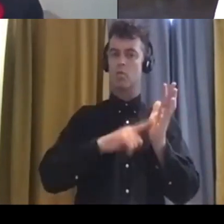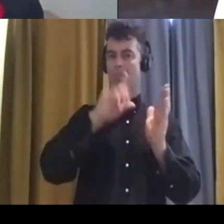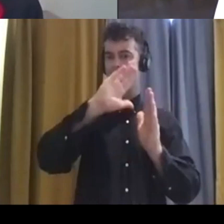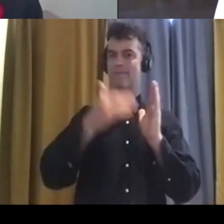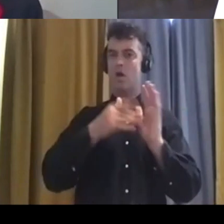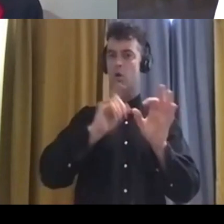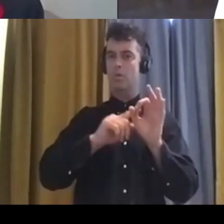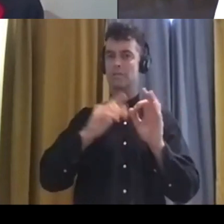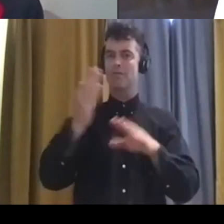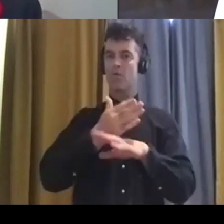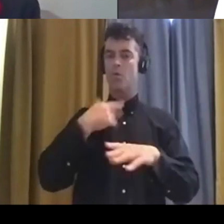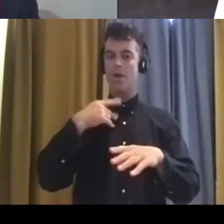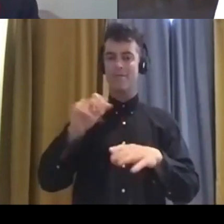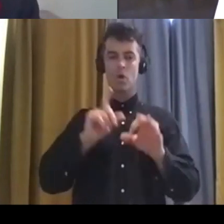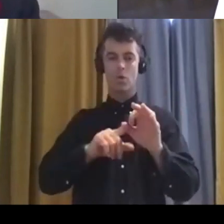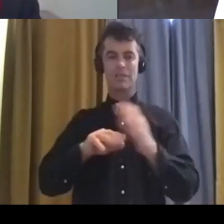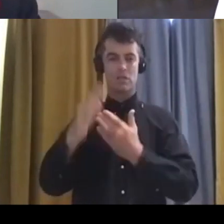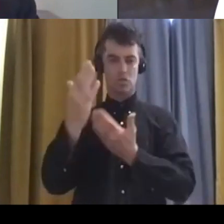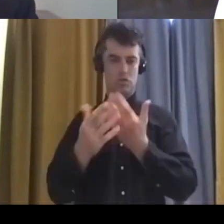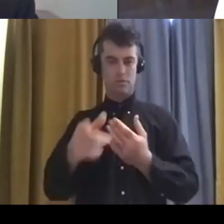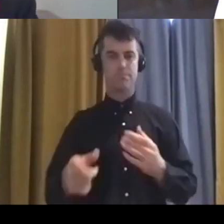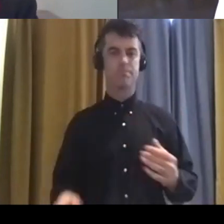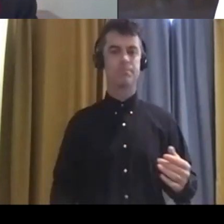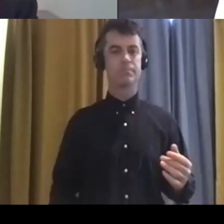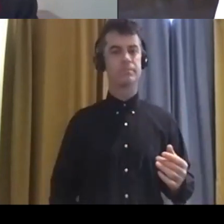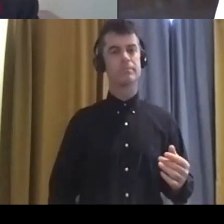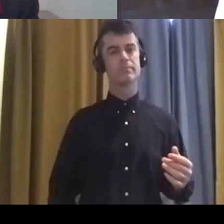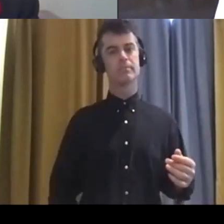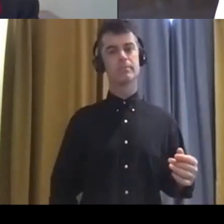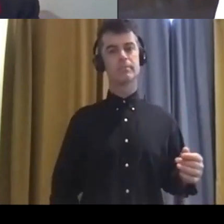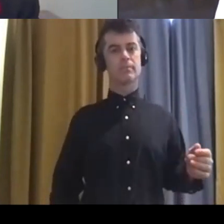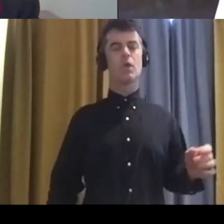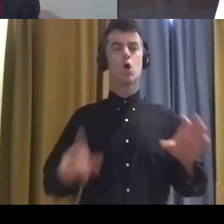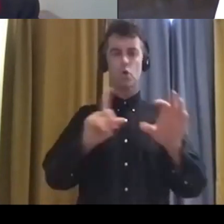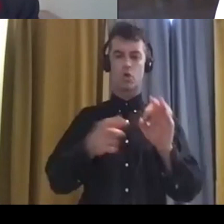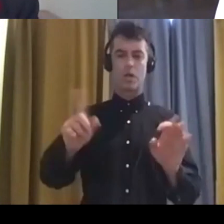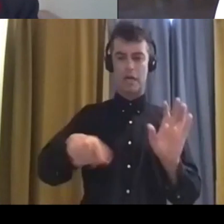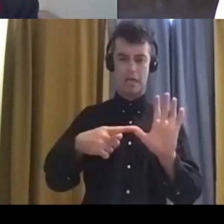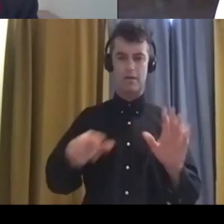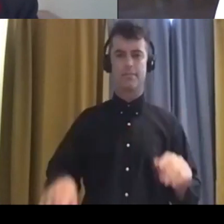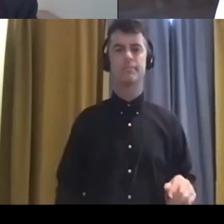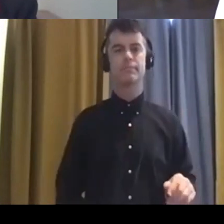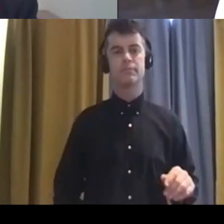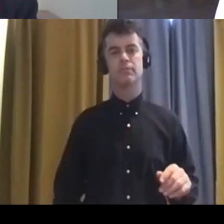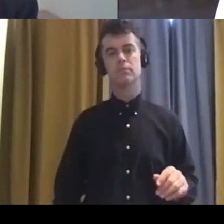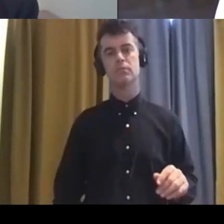to a couple of questions that we've got um on on the chat uh on q a. What do you see